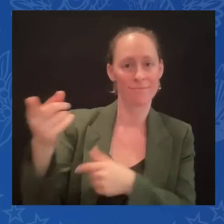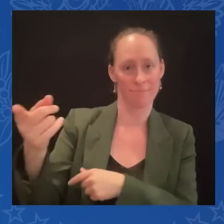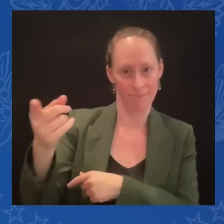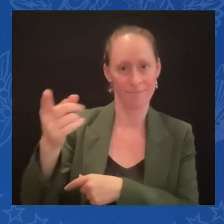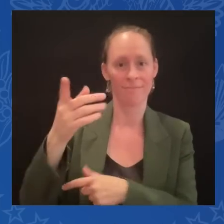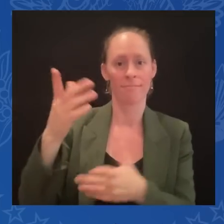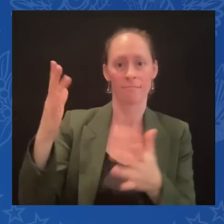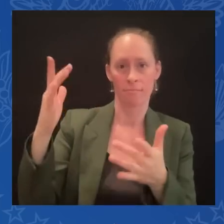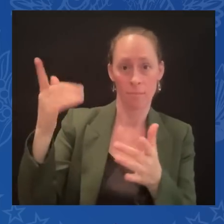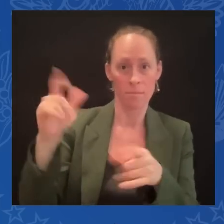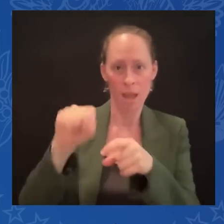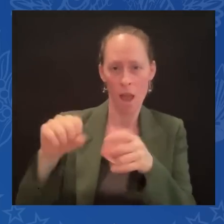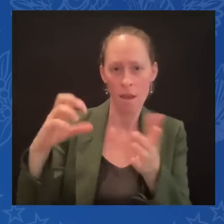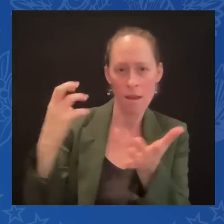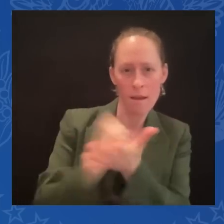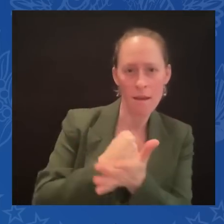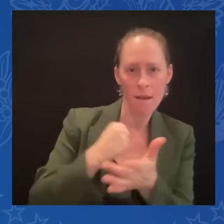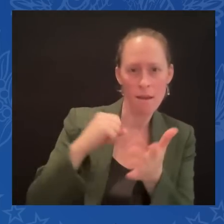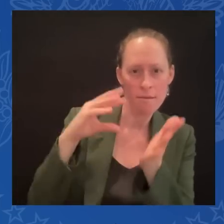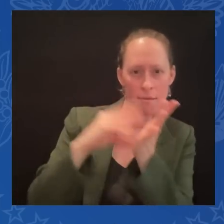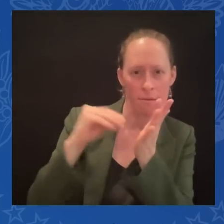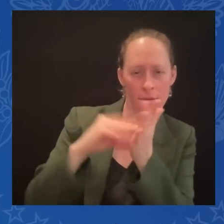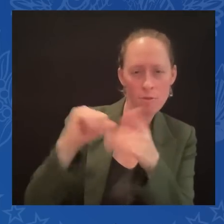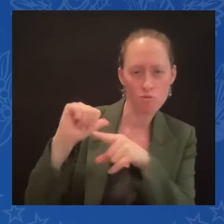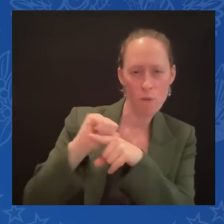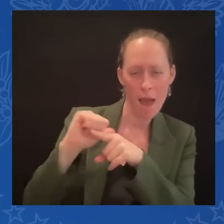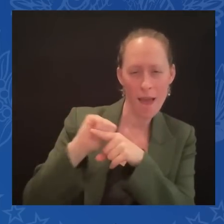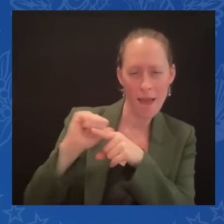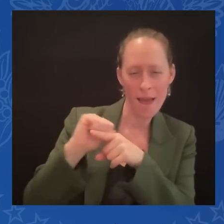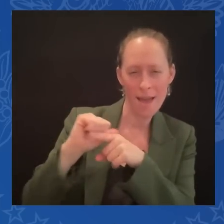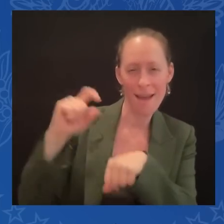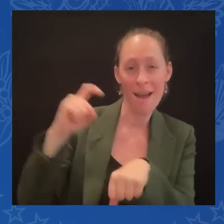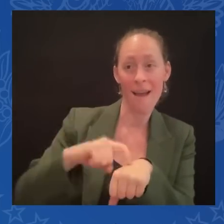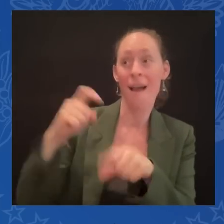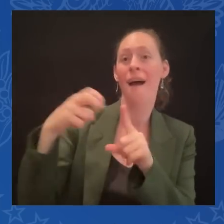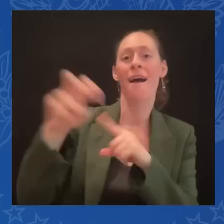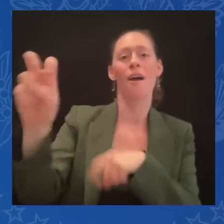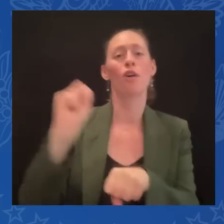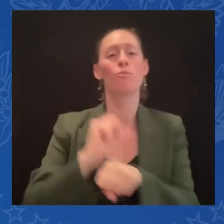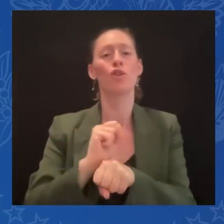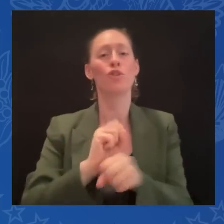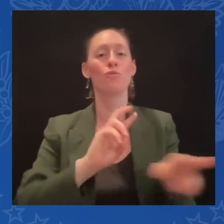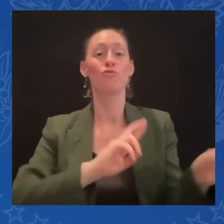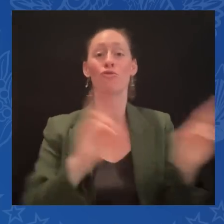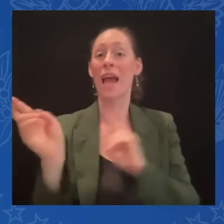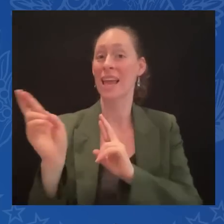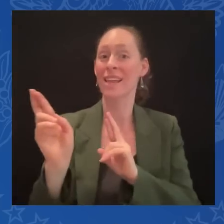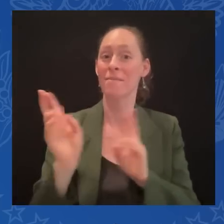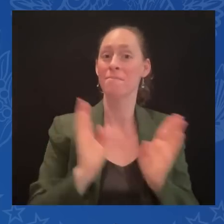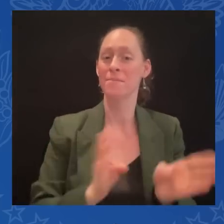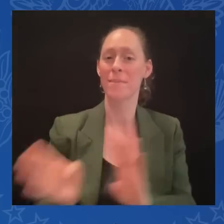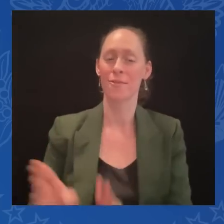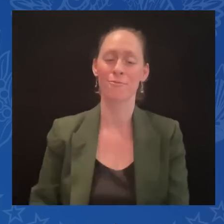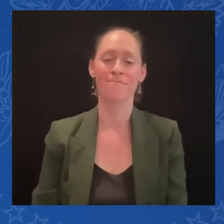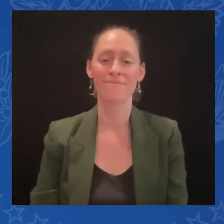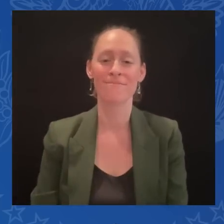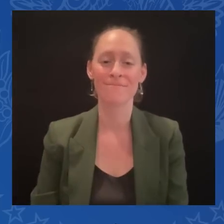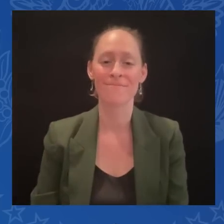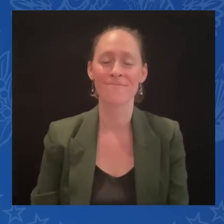we've seen over 60 domestic manufacturing announcements all across the solar supply chain. One of the biggest is in Dalton, Georgia.